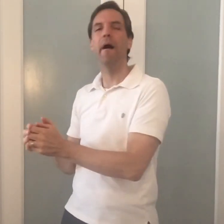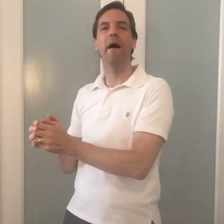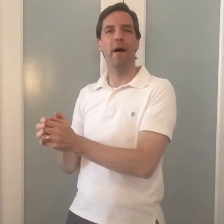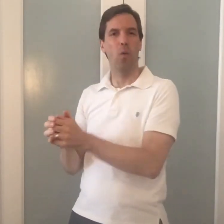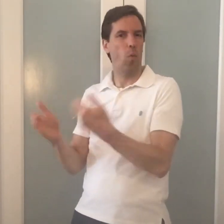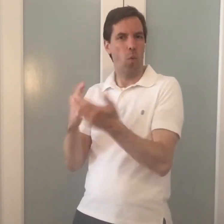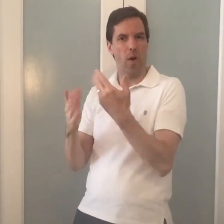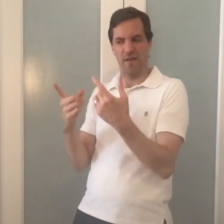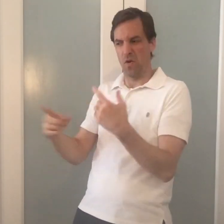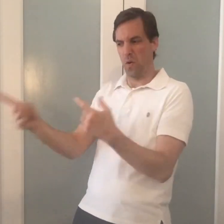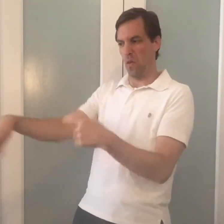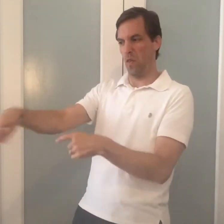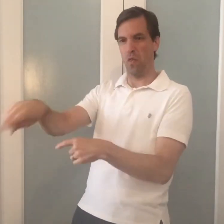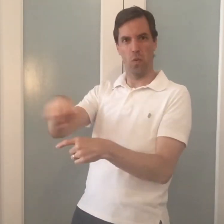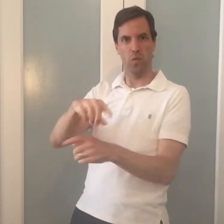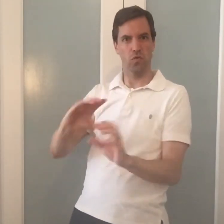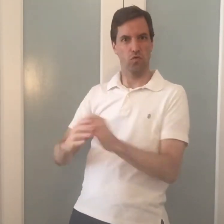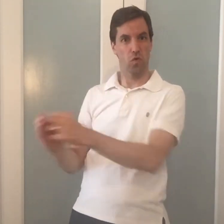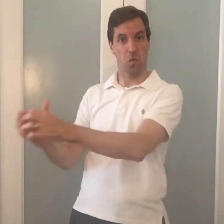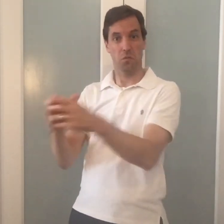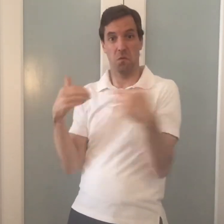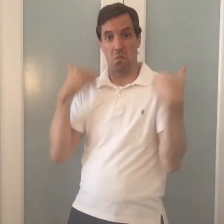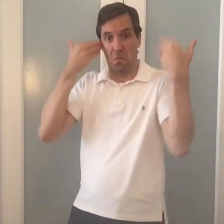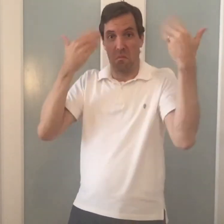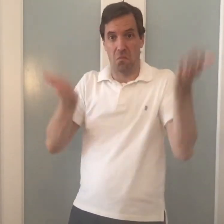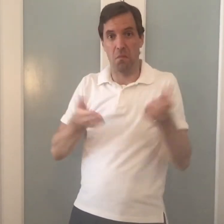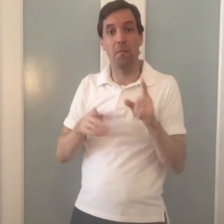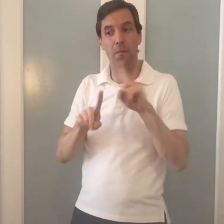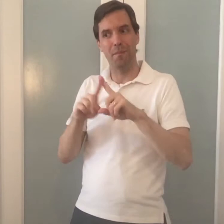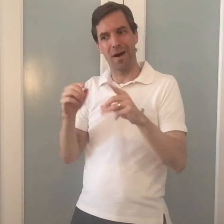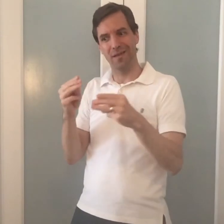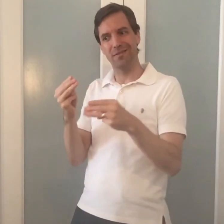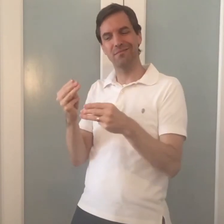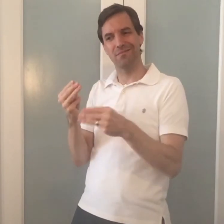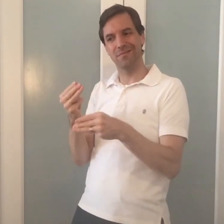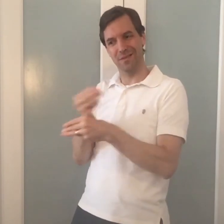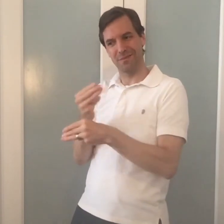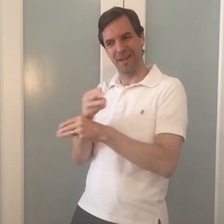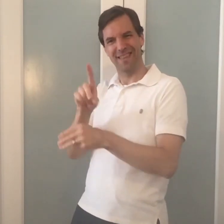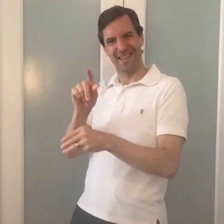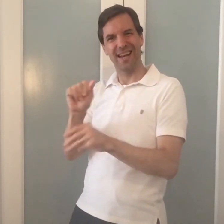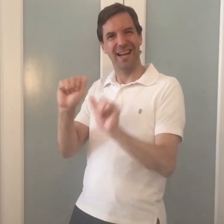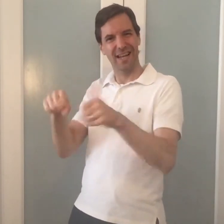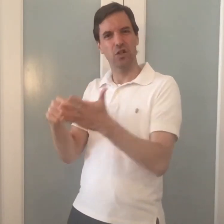have a similar experience, but the researcher won't necessarily know what those groups are;